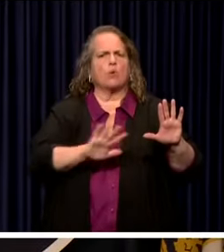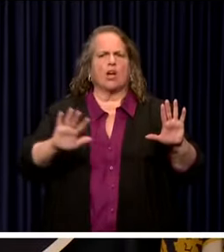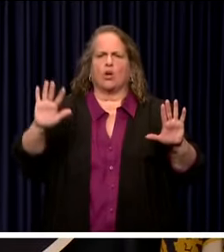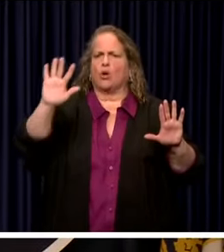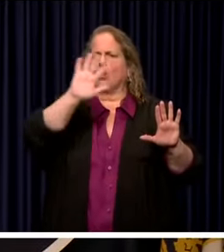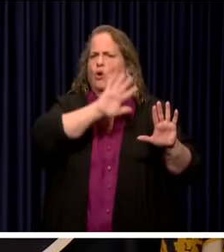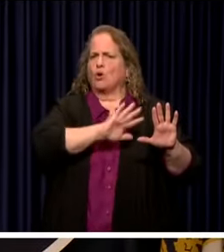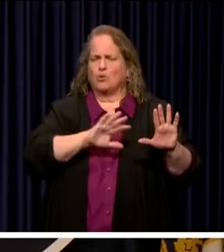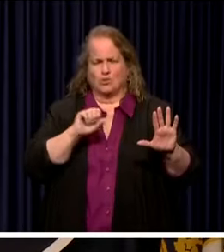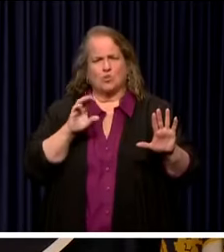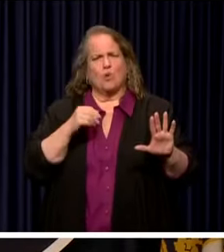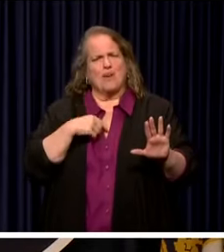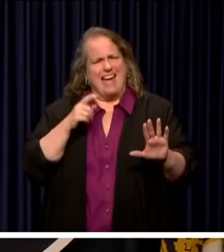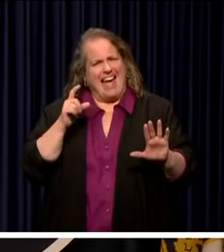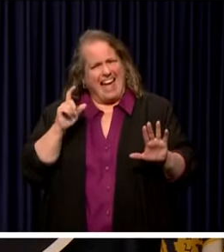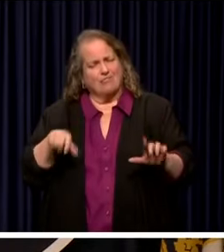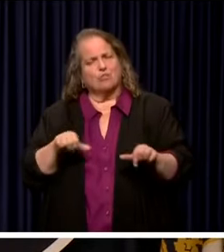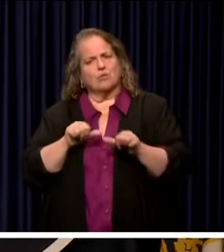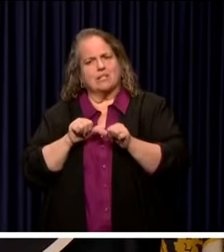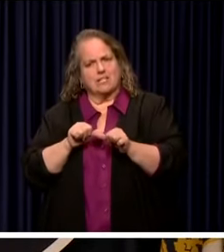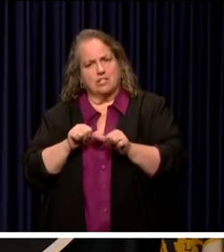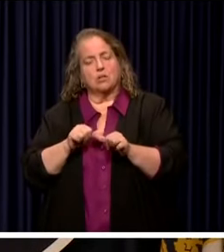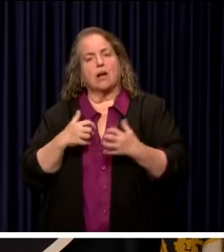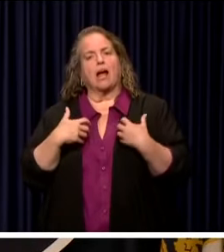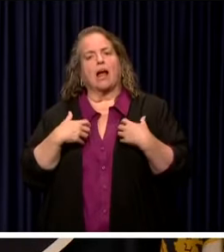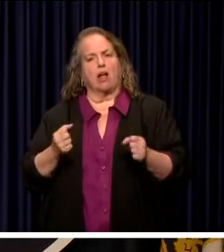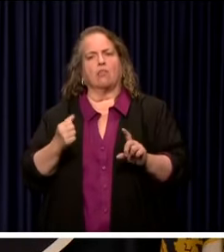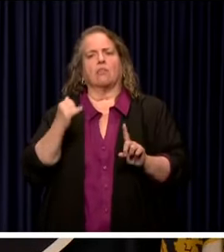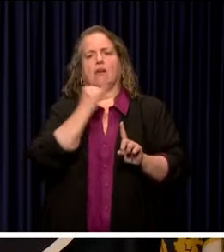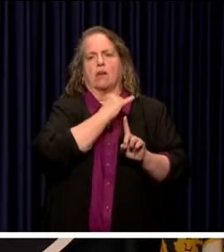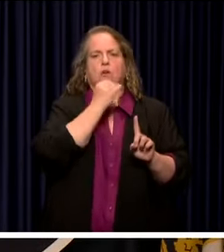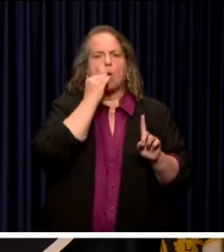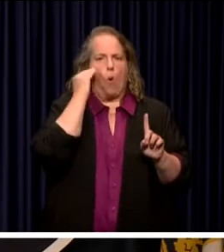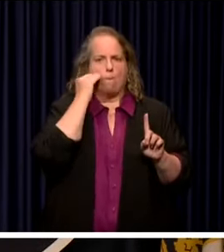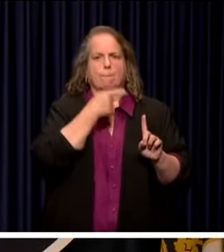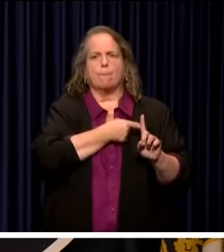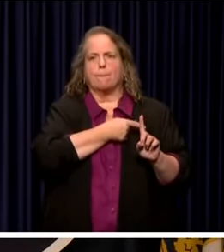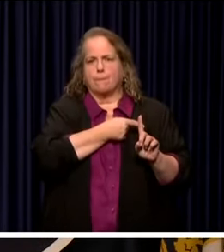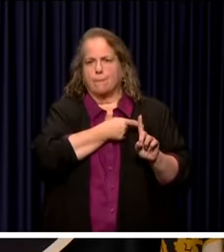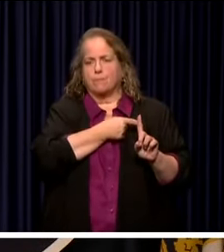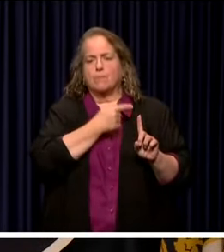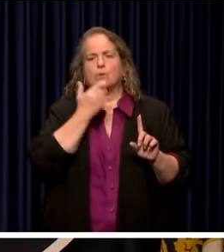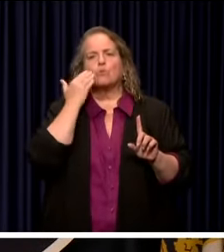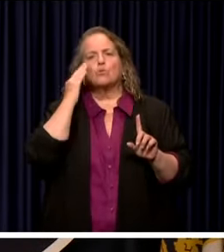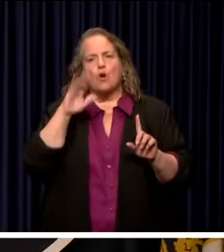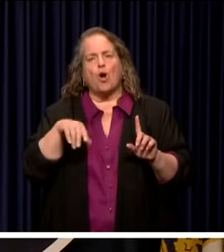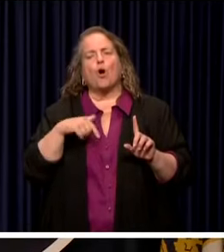BEING ABLE TO BE TOGETHER THAT